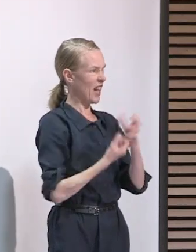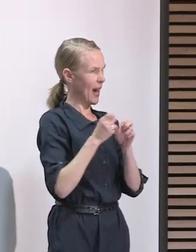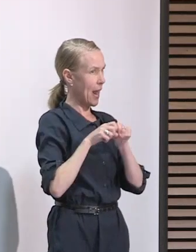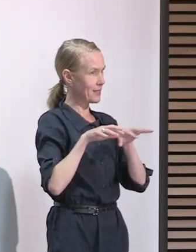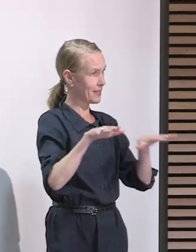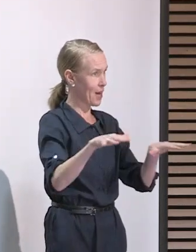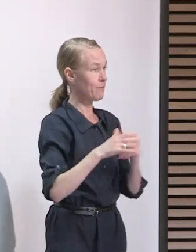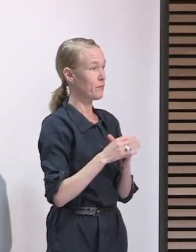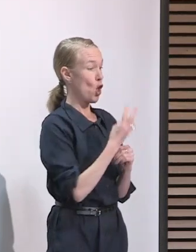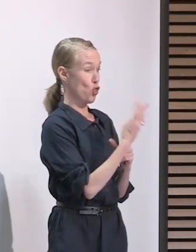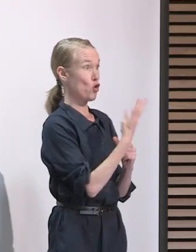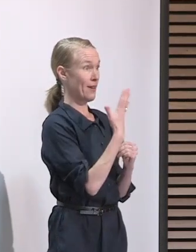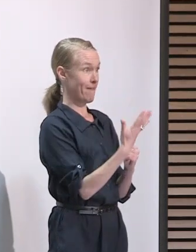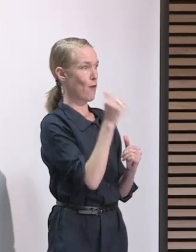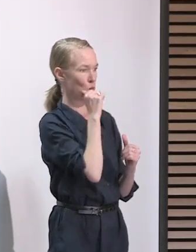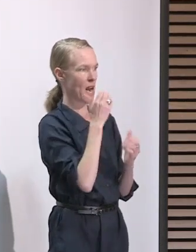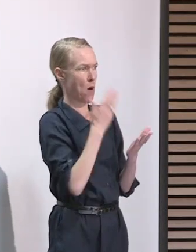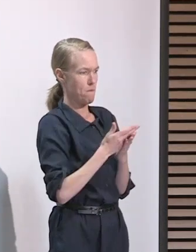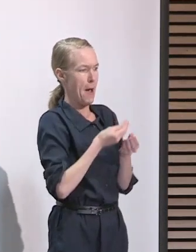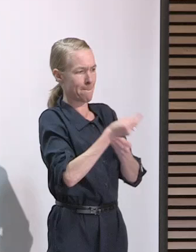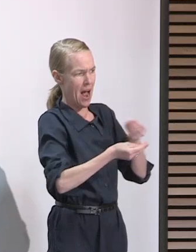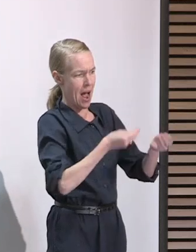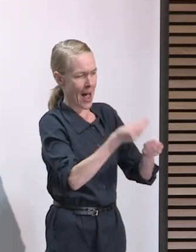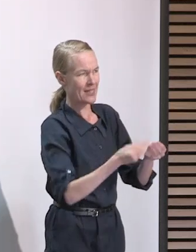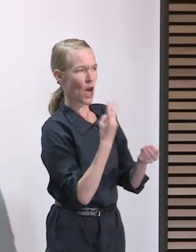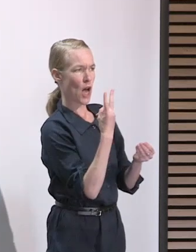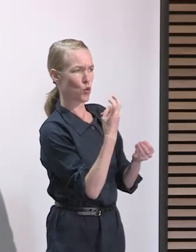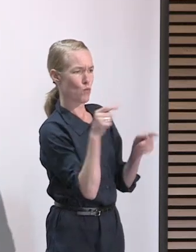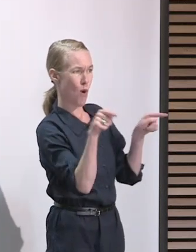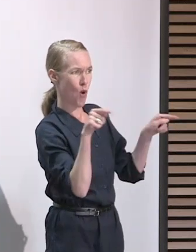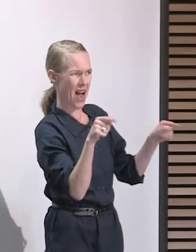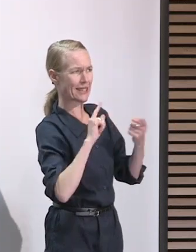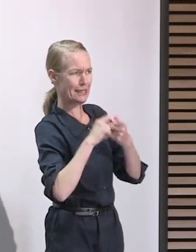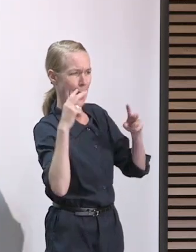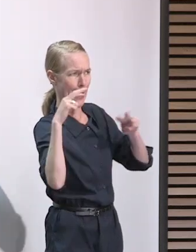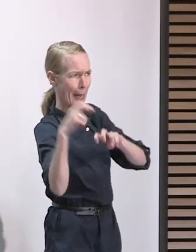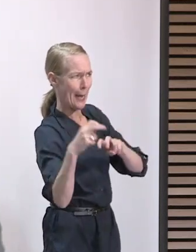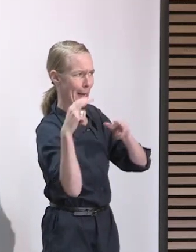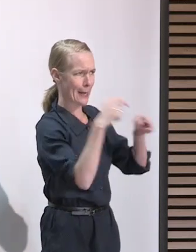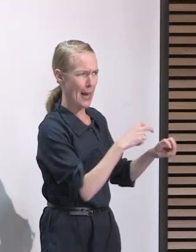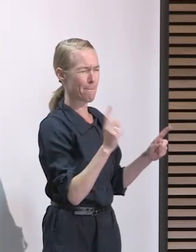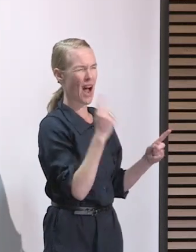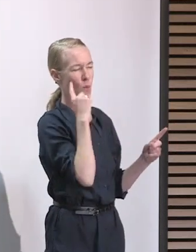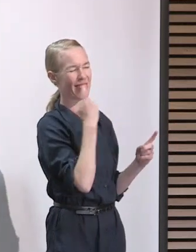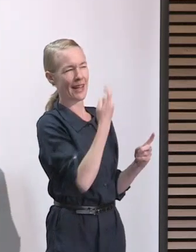total which our community - is the total number of cases in our community outbreak, 35